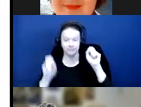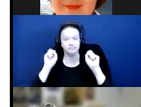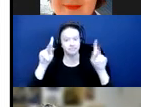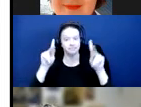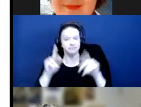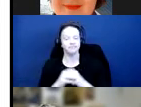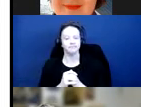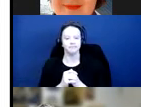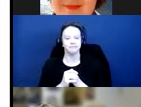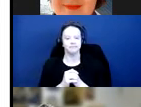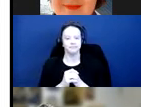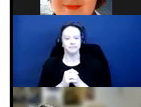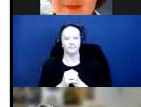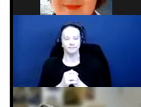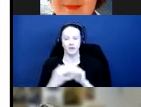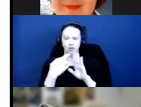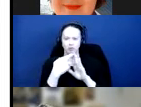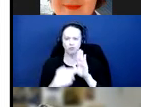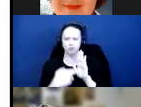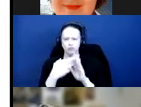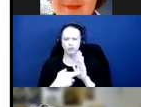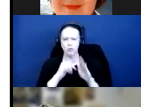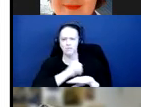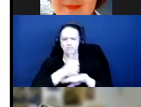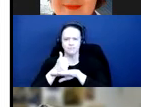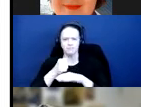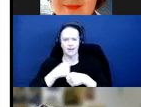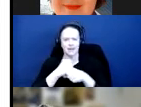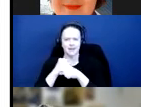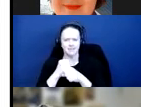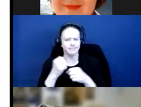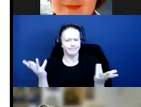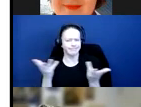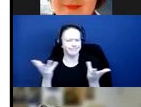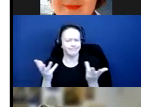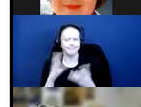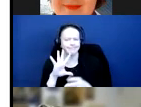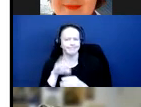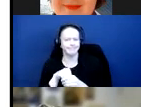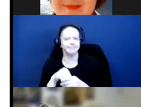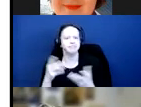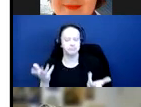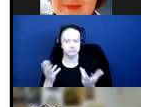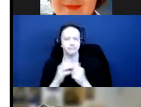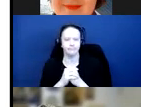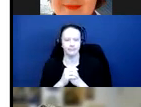So, in rulemaking, that's where oftentimes,